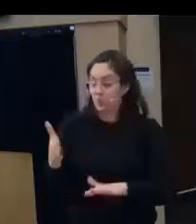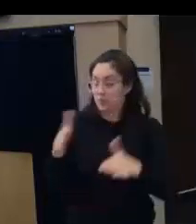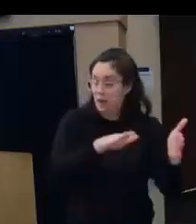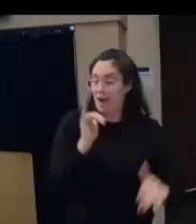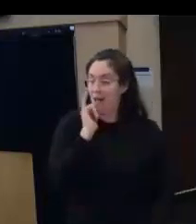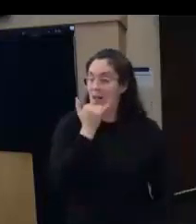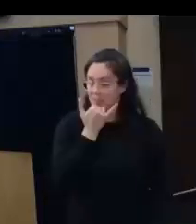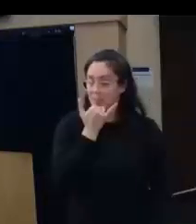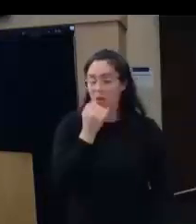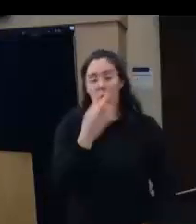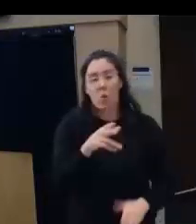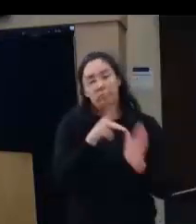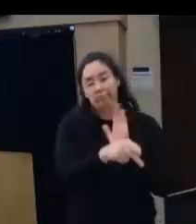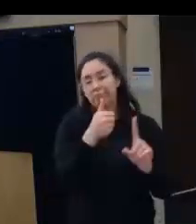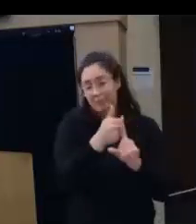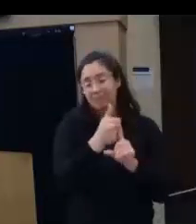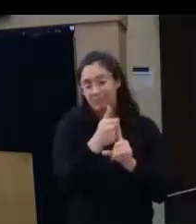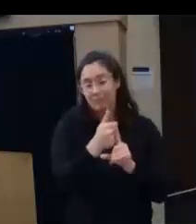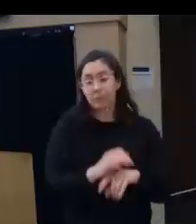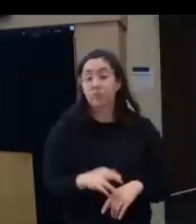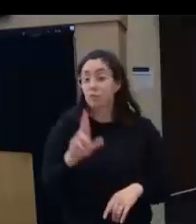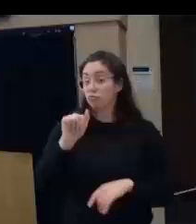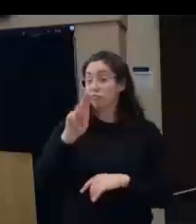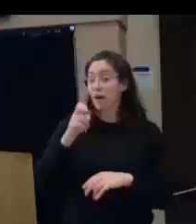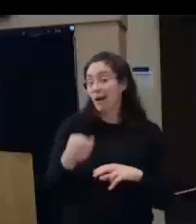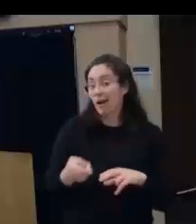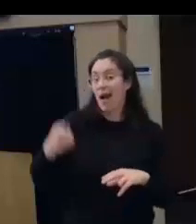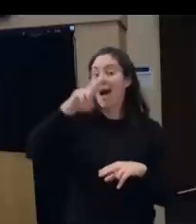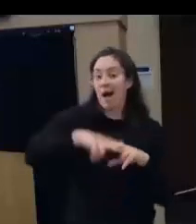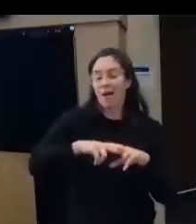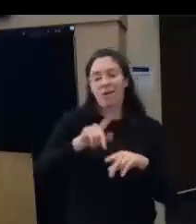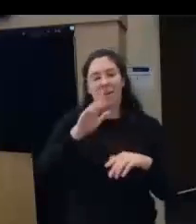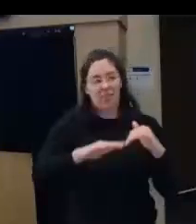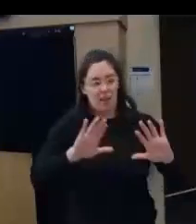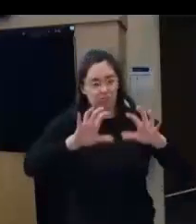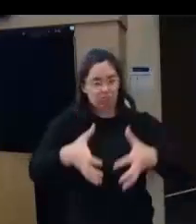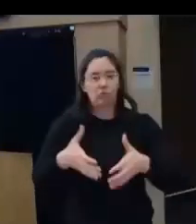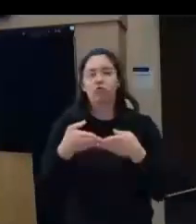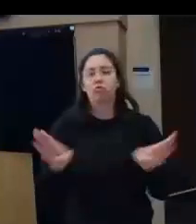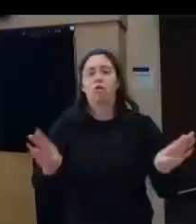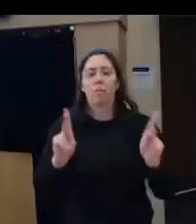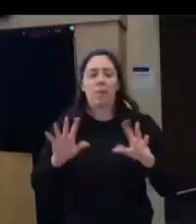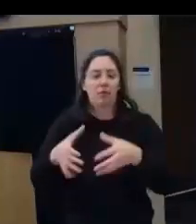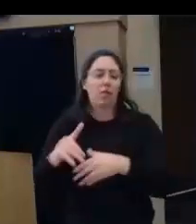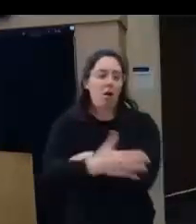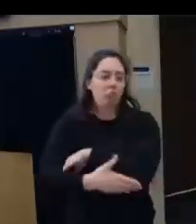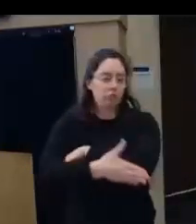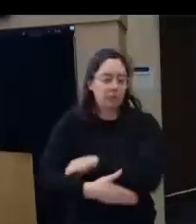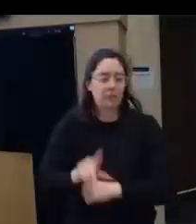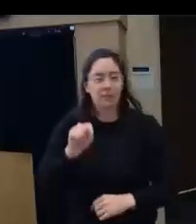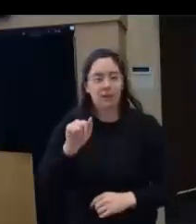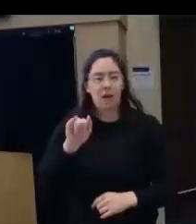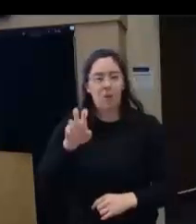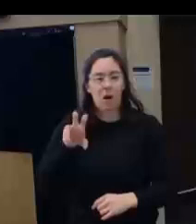accident or suicide a rate much higher than the general Taiwanese population I like to pause here